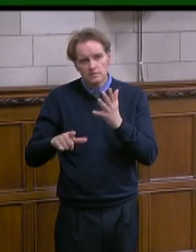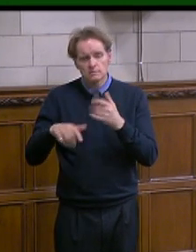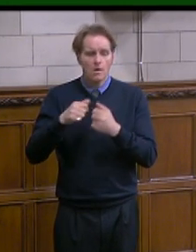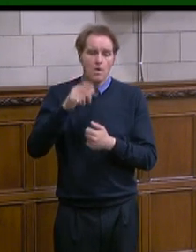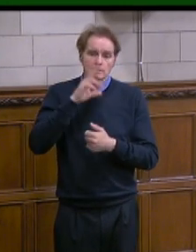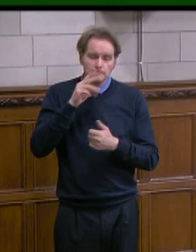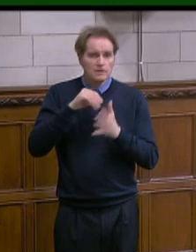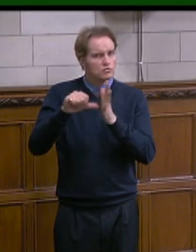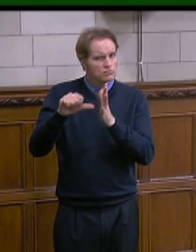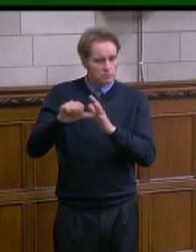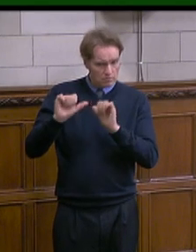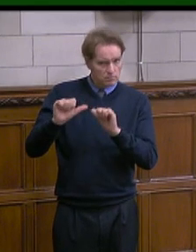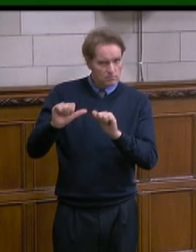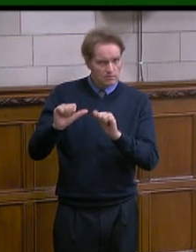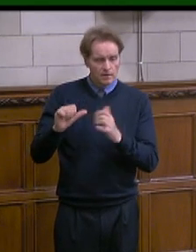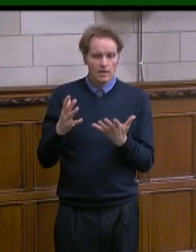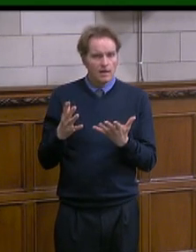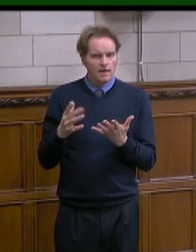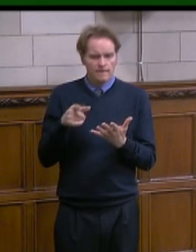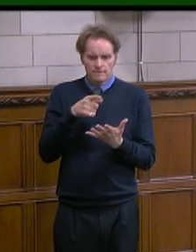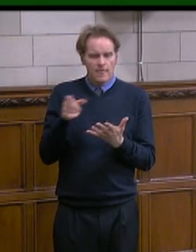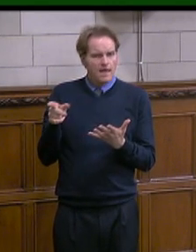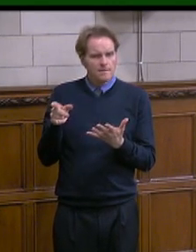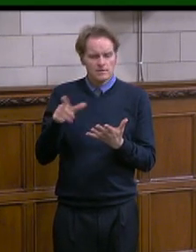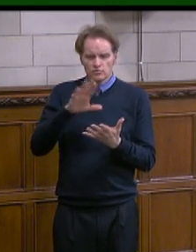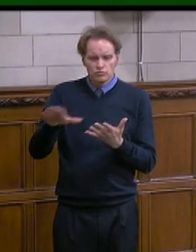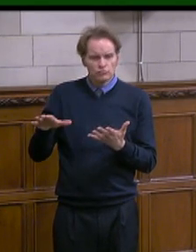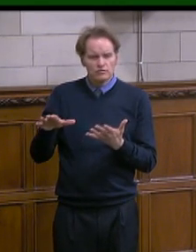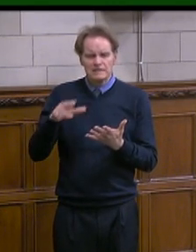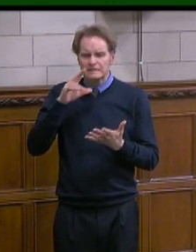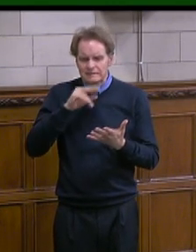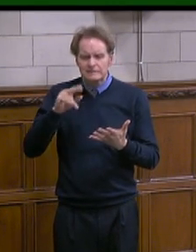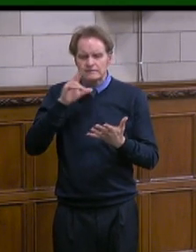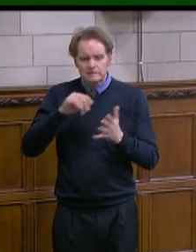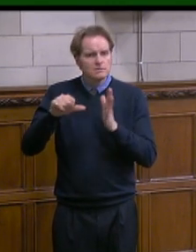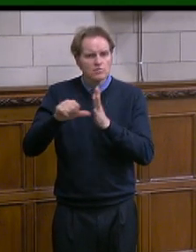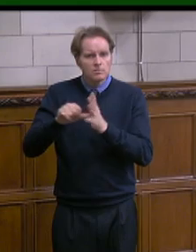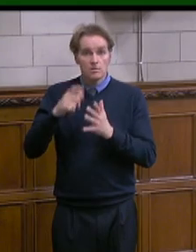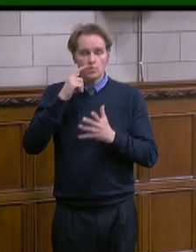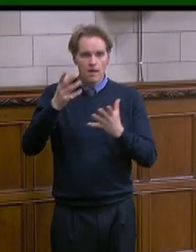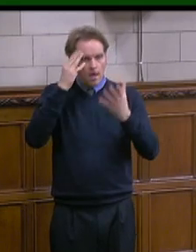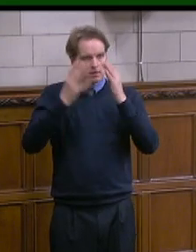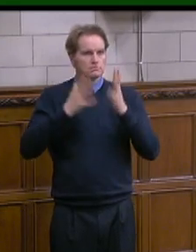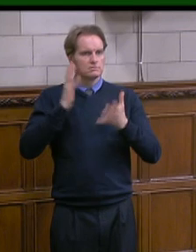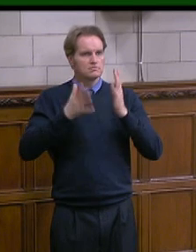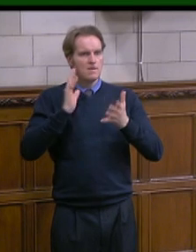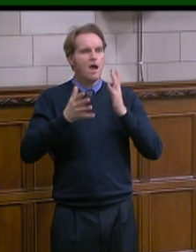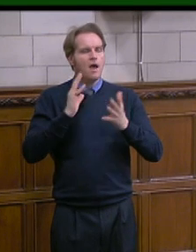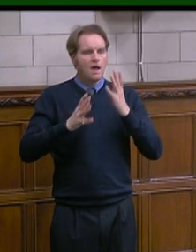It is often far easier for them to sign than to talk.